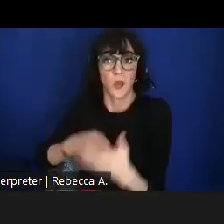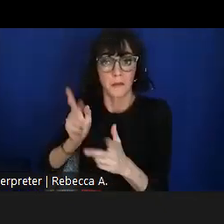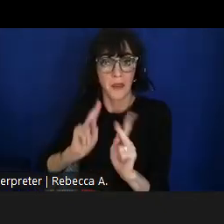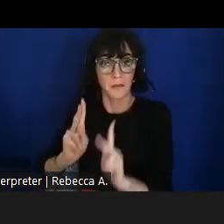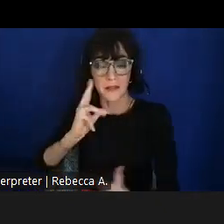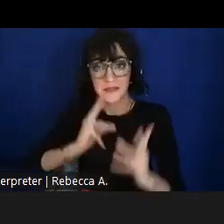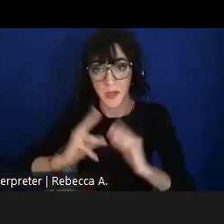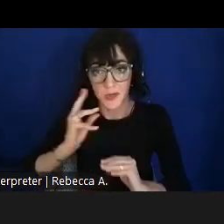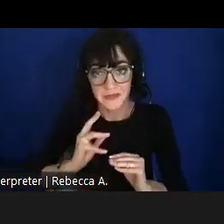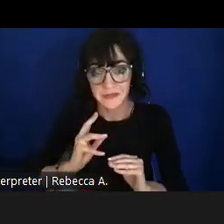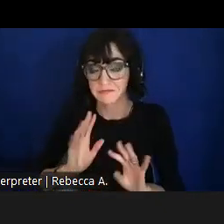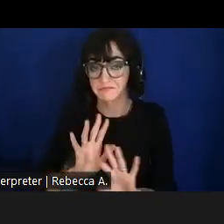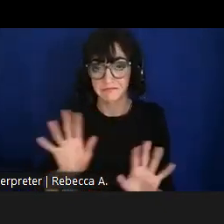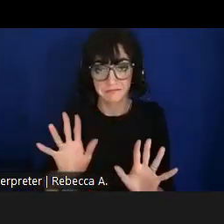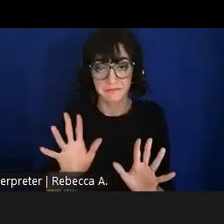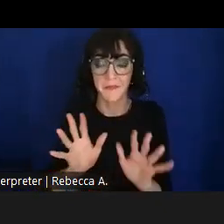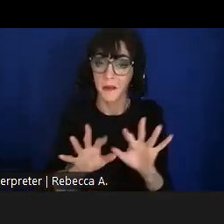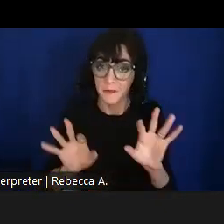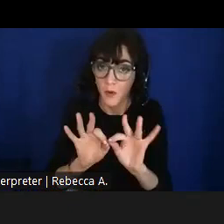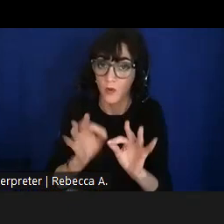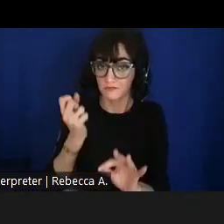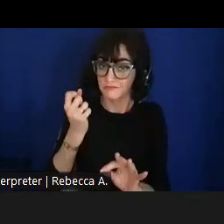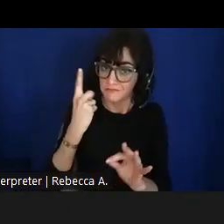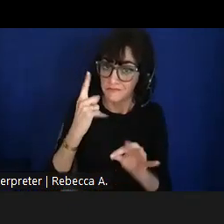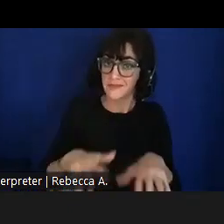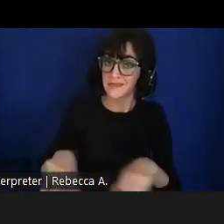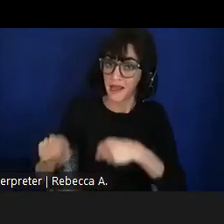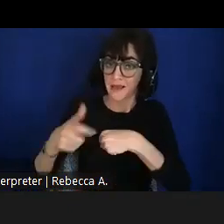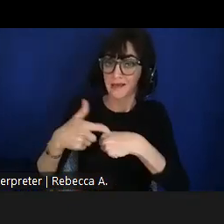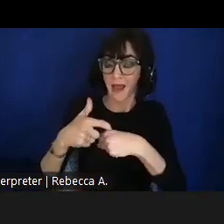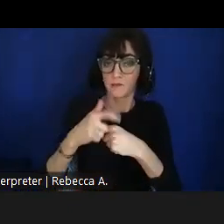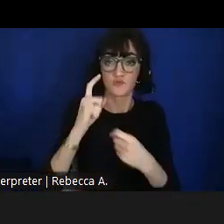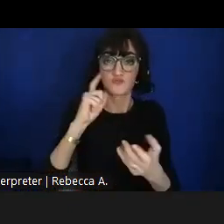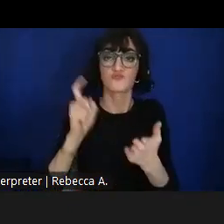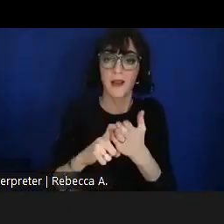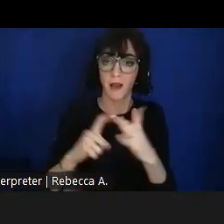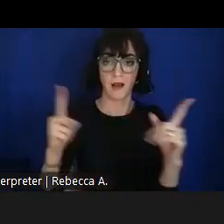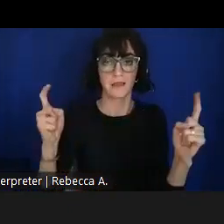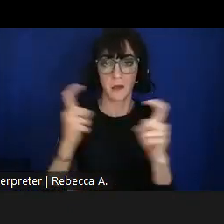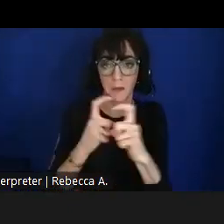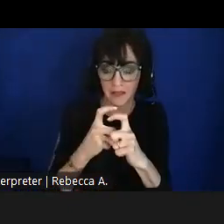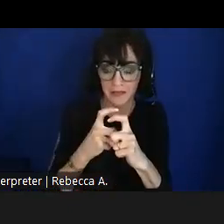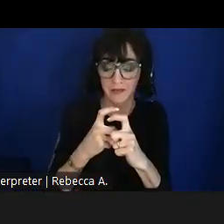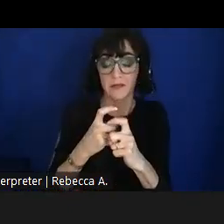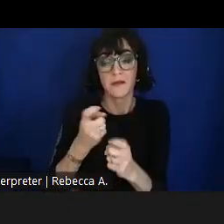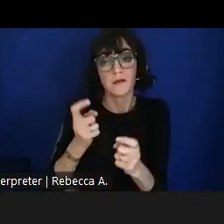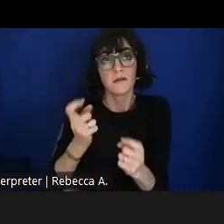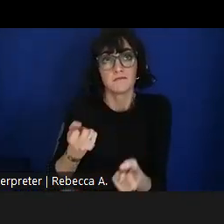can hold the complexity with people um really appreciates all that people are going through